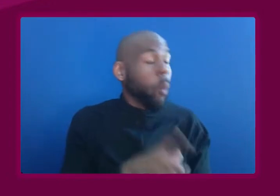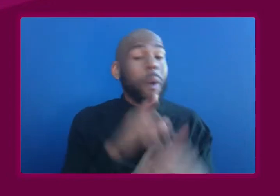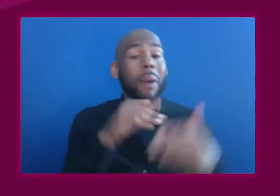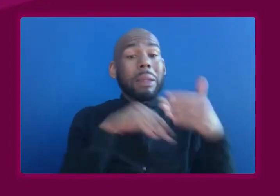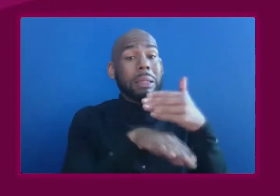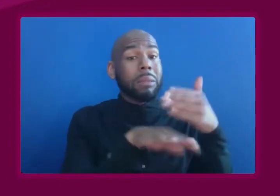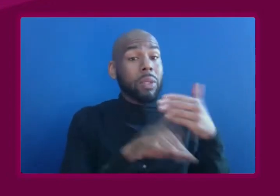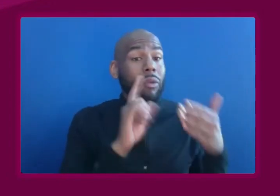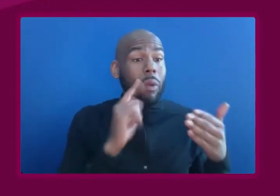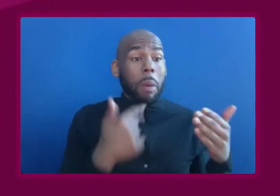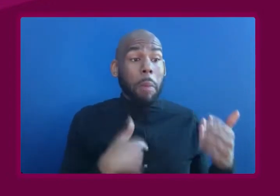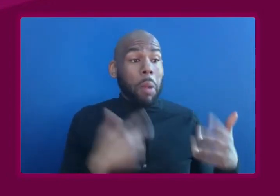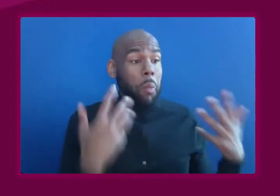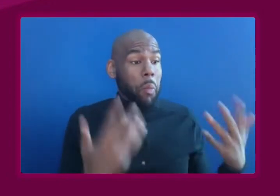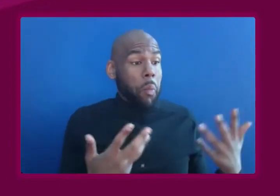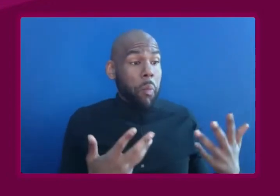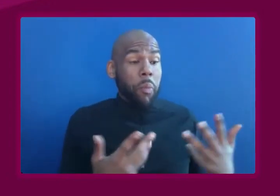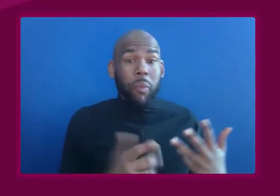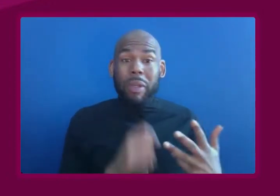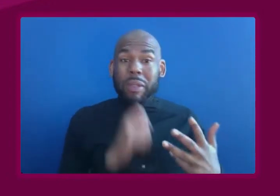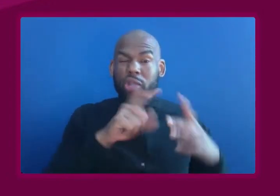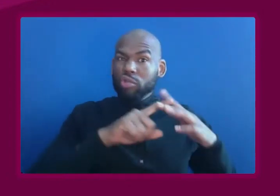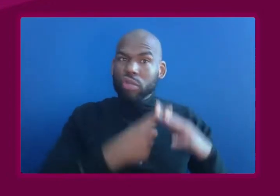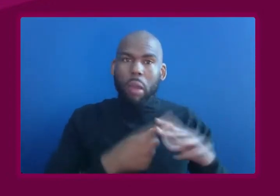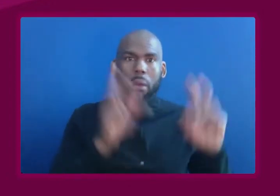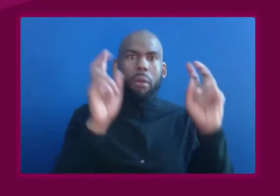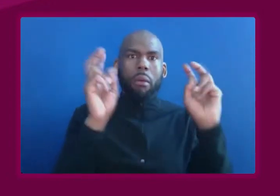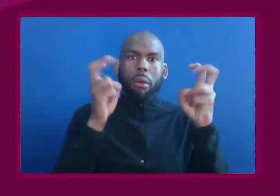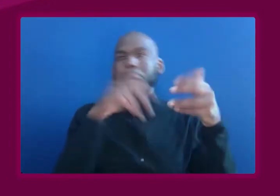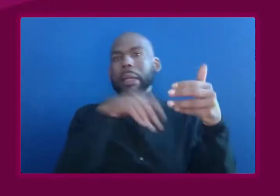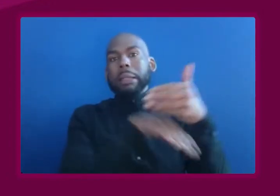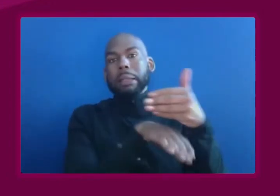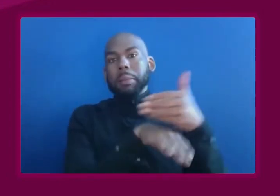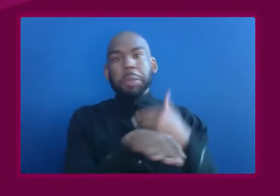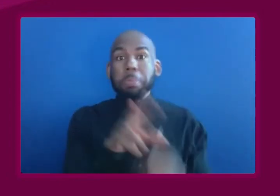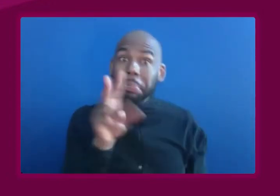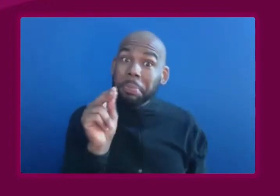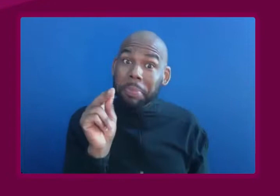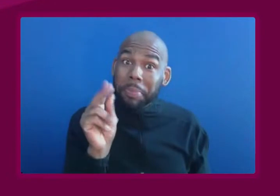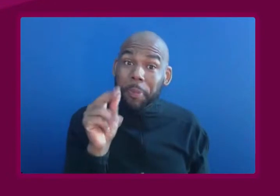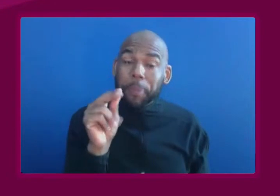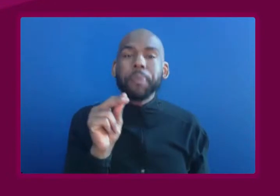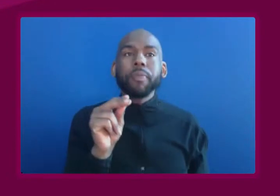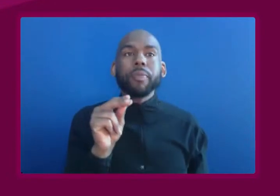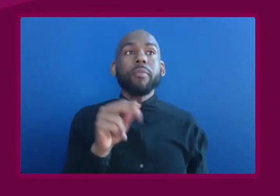Accessibility for me, didn't really start as accessibility.